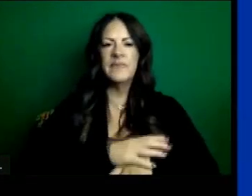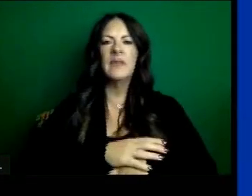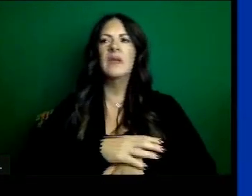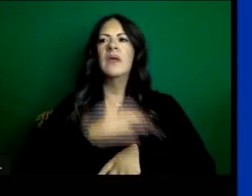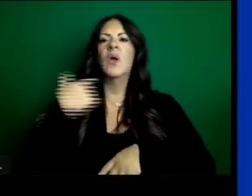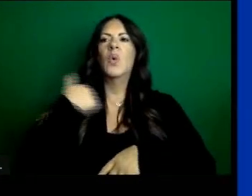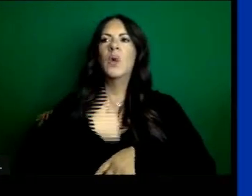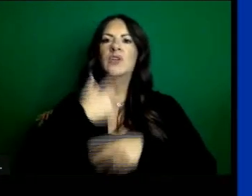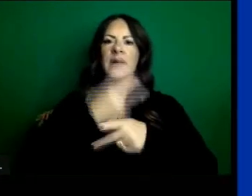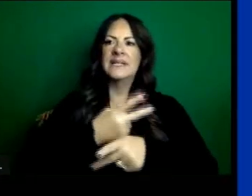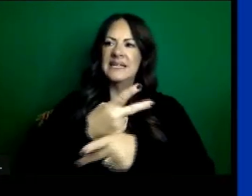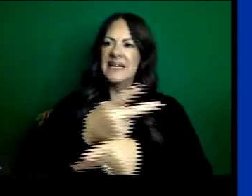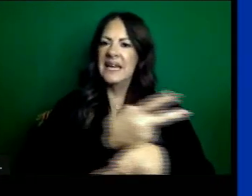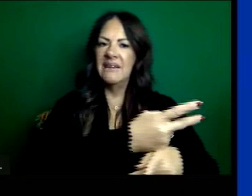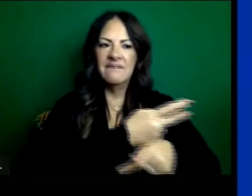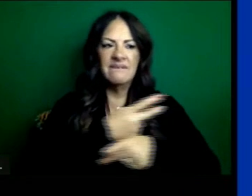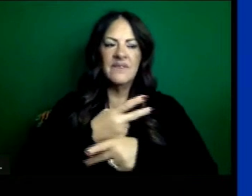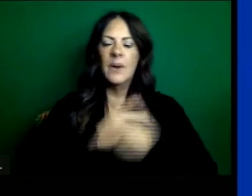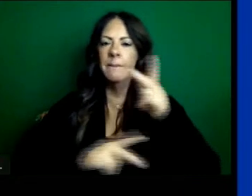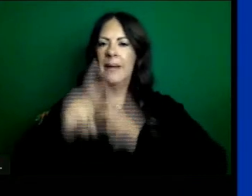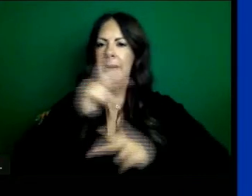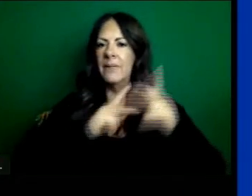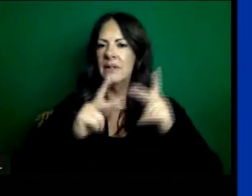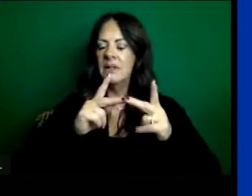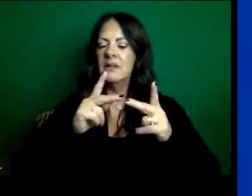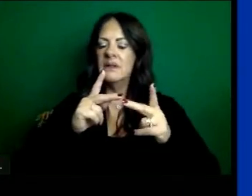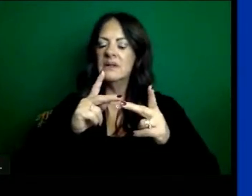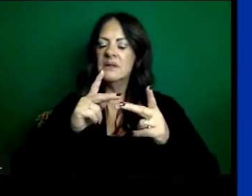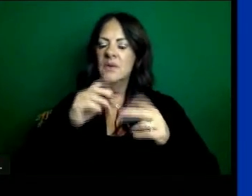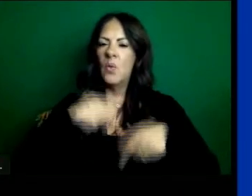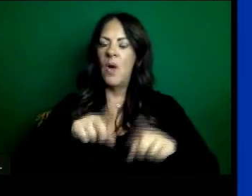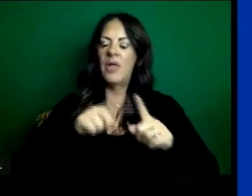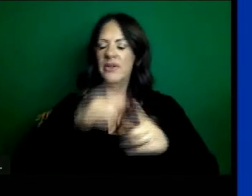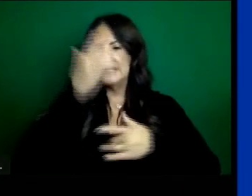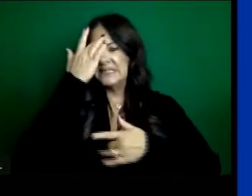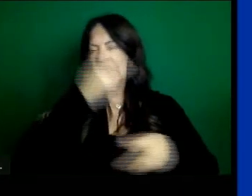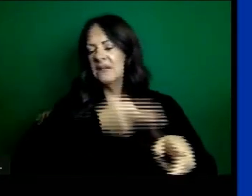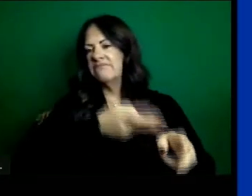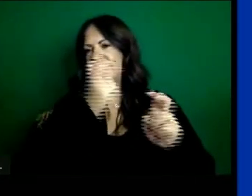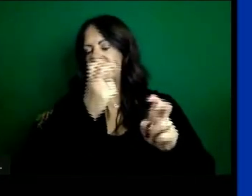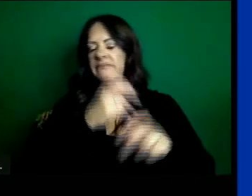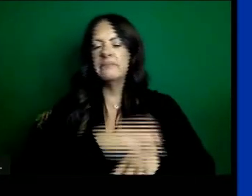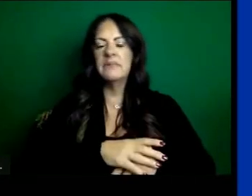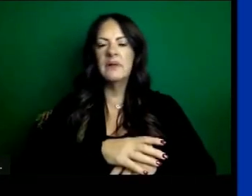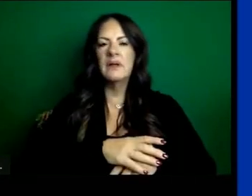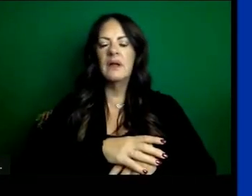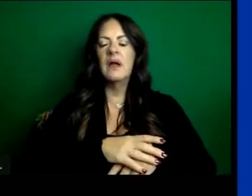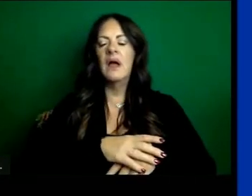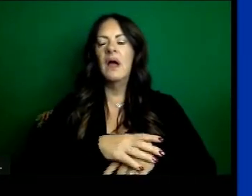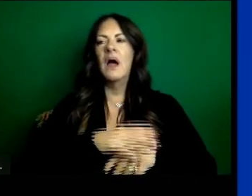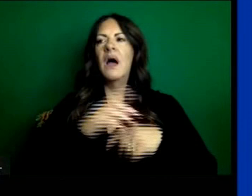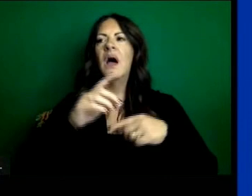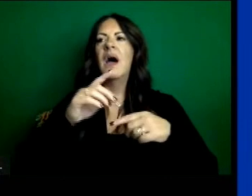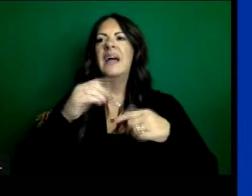CHALLENGING SURGE AND THOSE SAME PROVIDERS IN CHARGE OF VACCINATING CALIFORNIA WERE TAKING CARE OF CALIFORNIA PEOPLE IN NEED OF LIFE SAVING